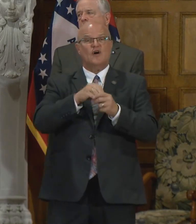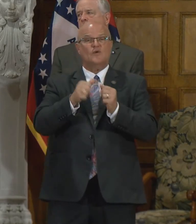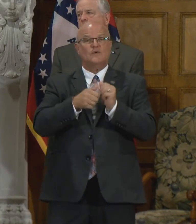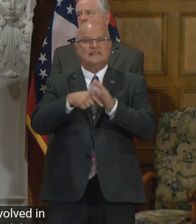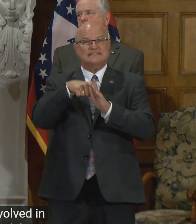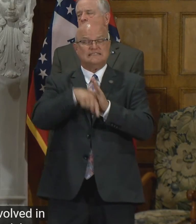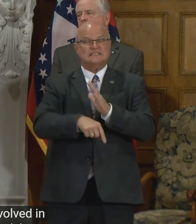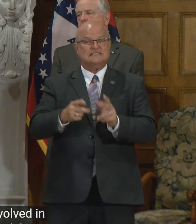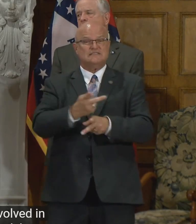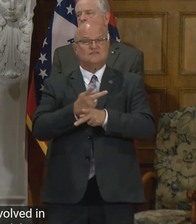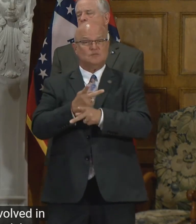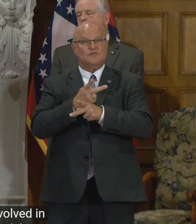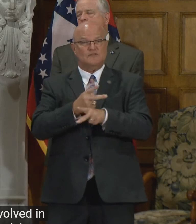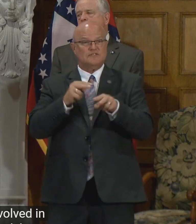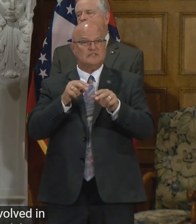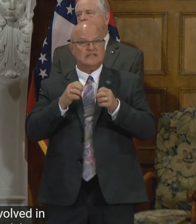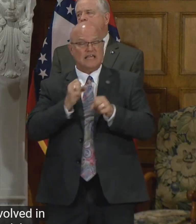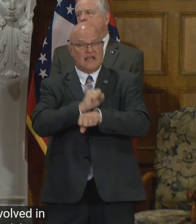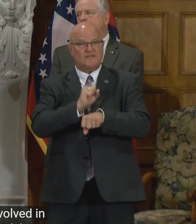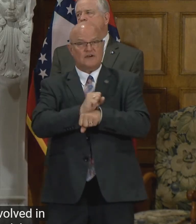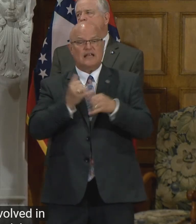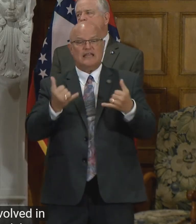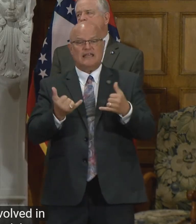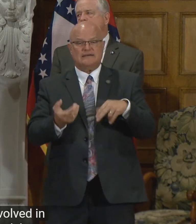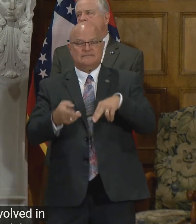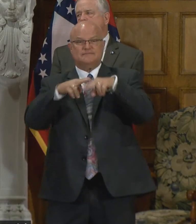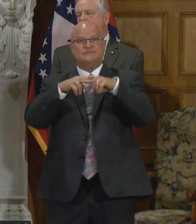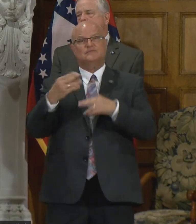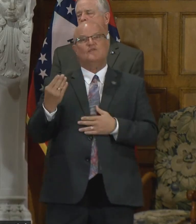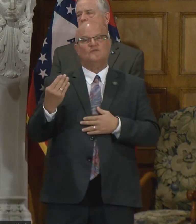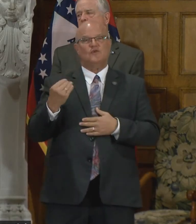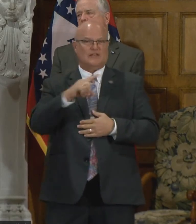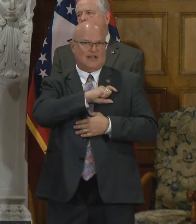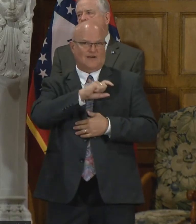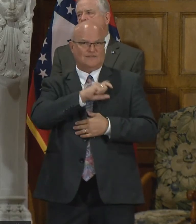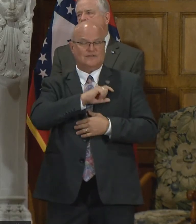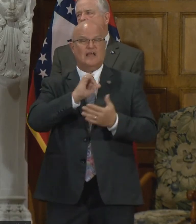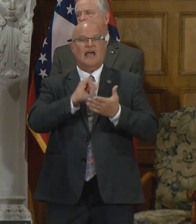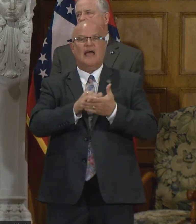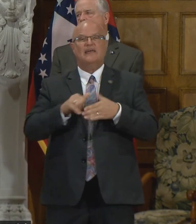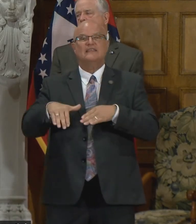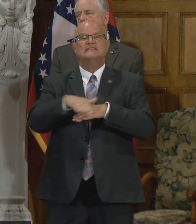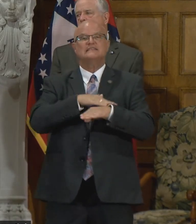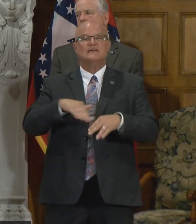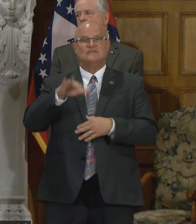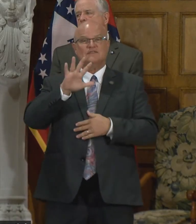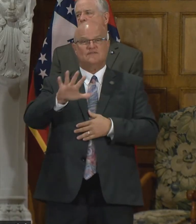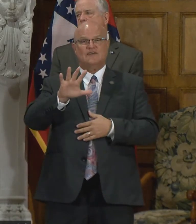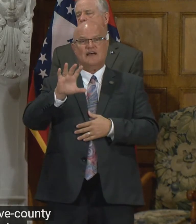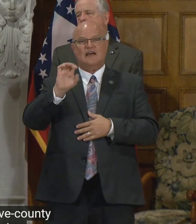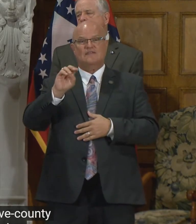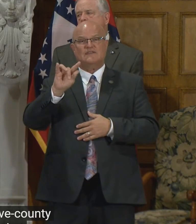this intensive supervision effort. Now we have 14 and this is covers. A5 County area.